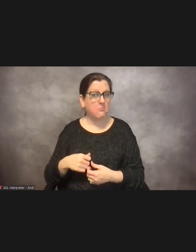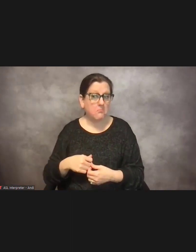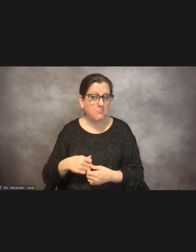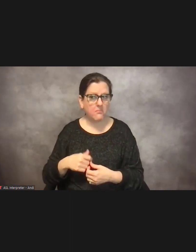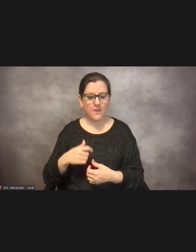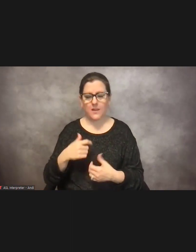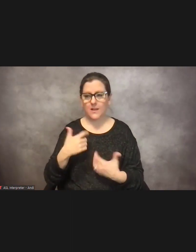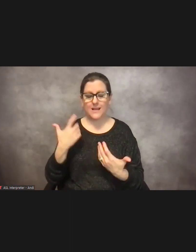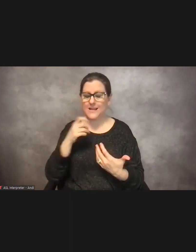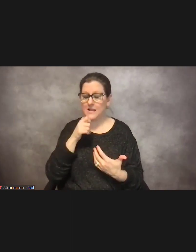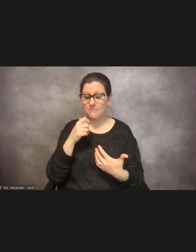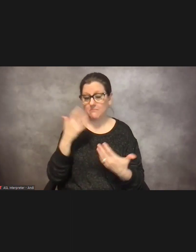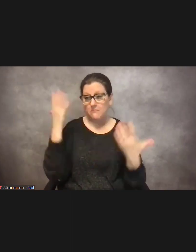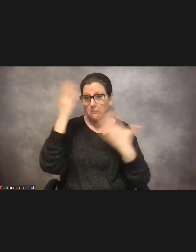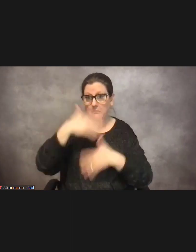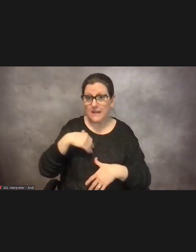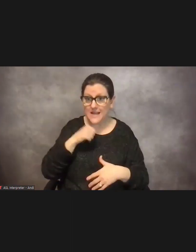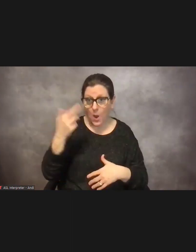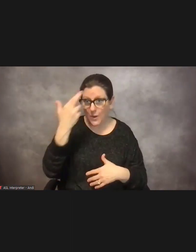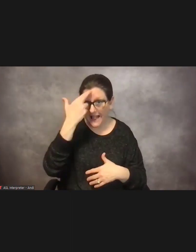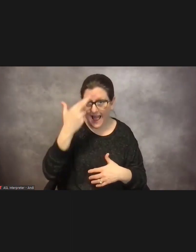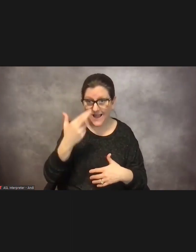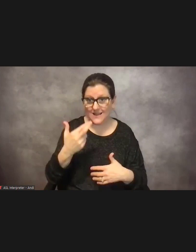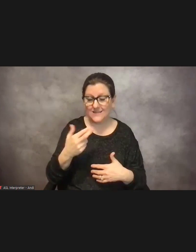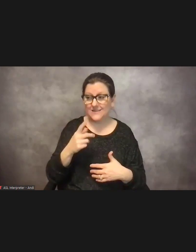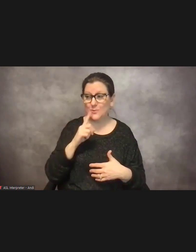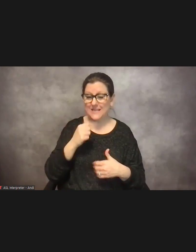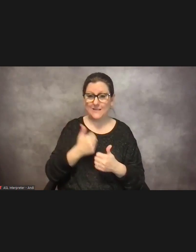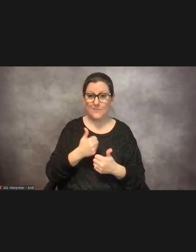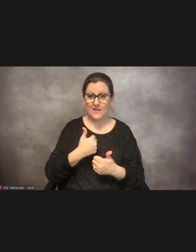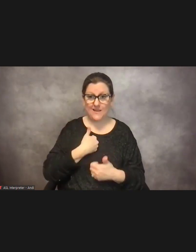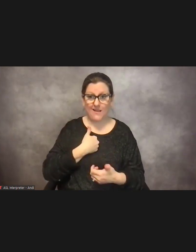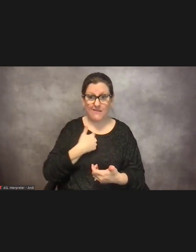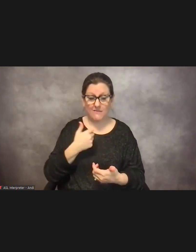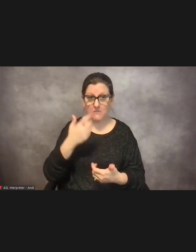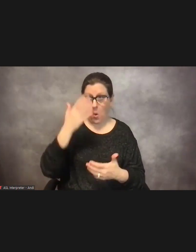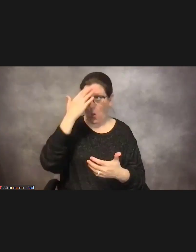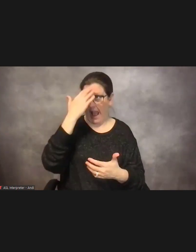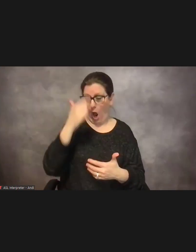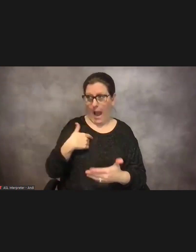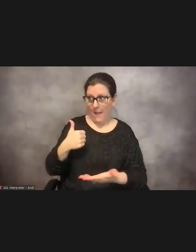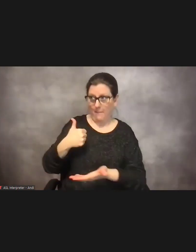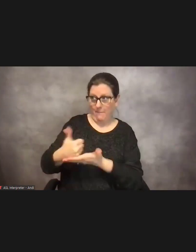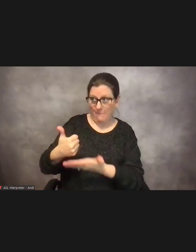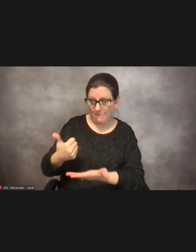them and not realizing that they're helping them, so, really, getting a